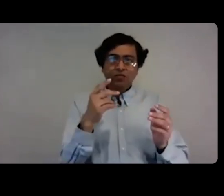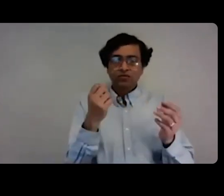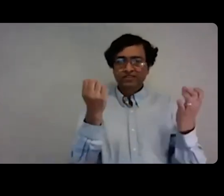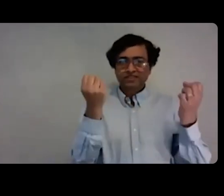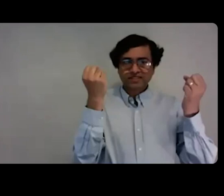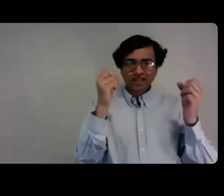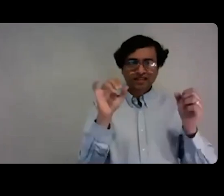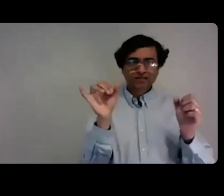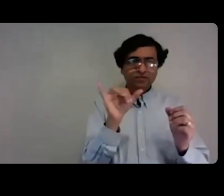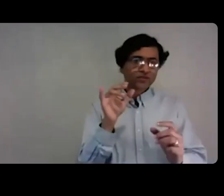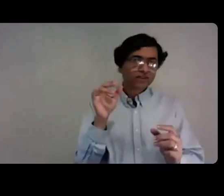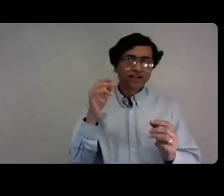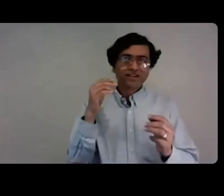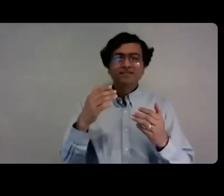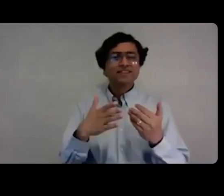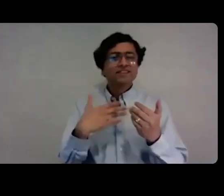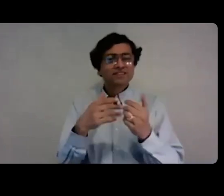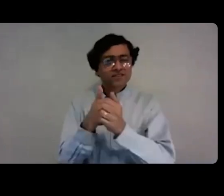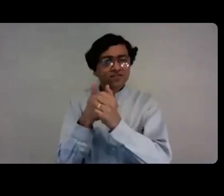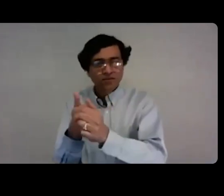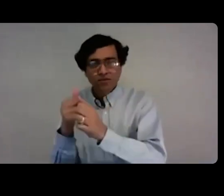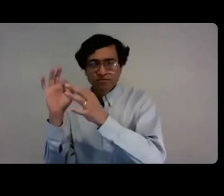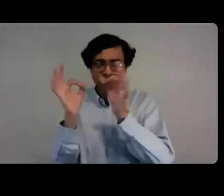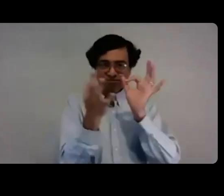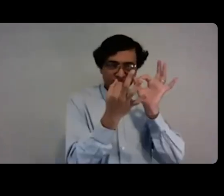the deaf learner.